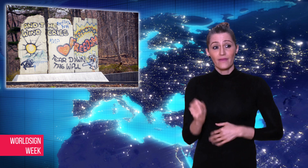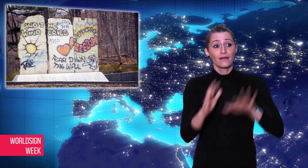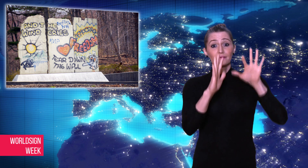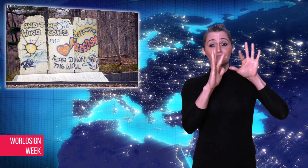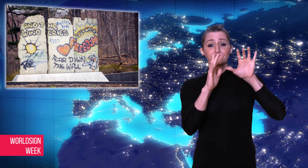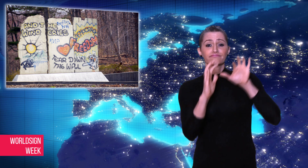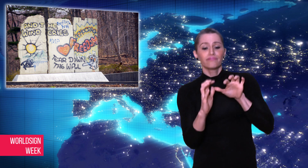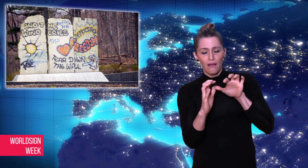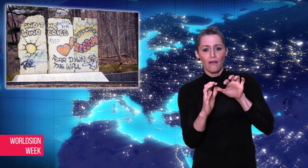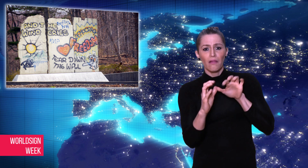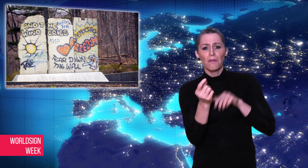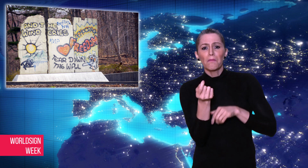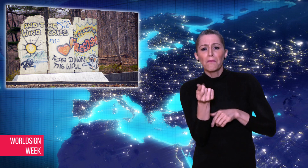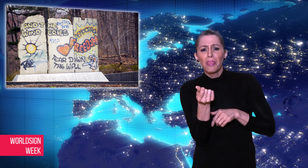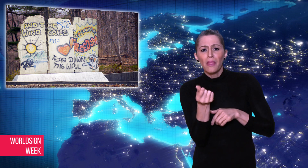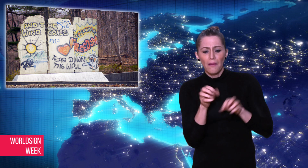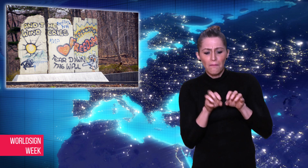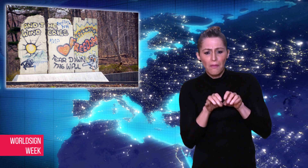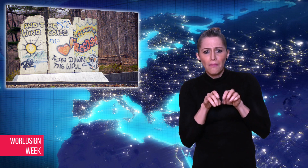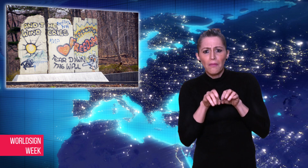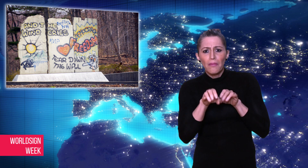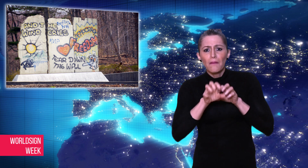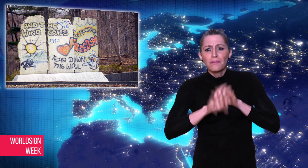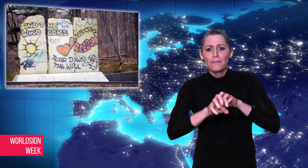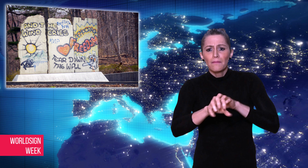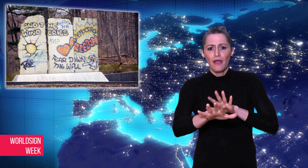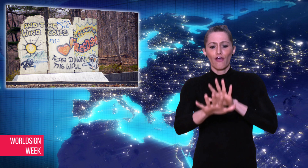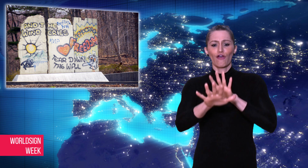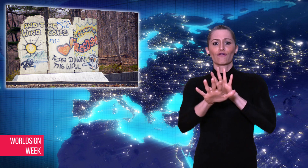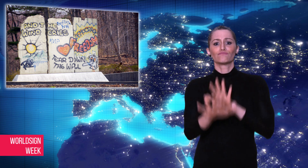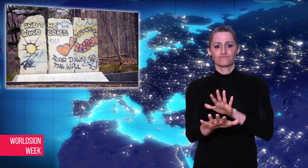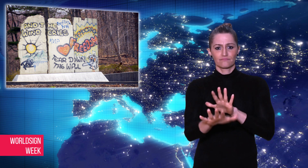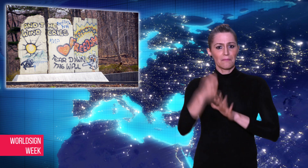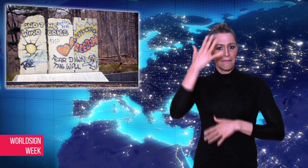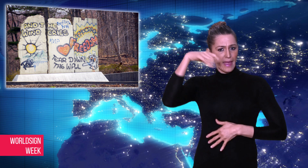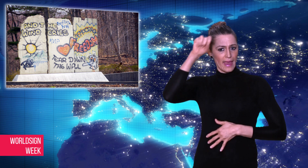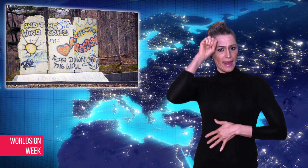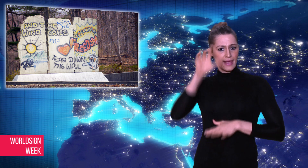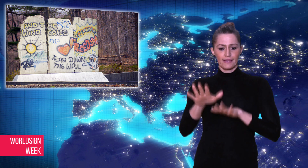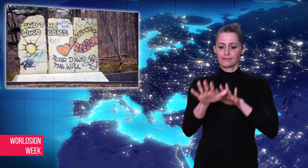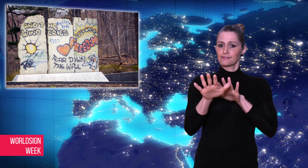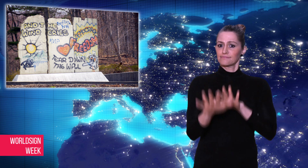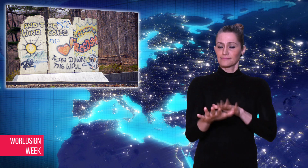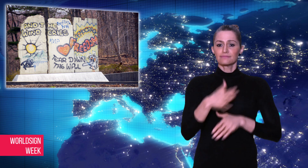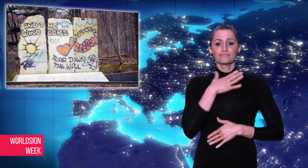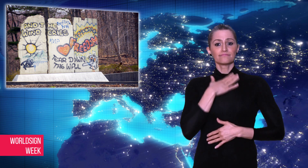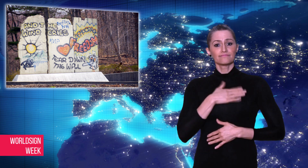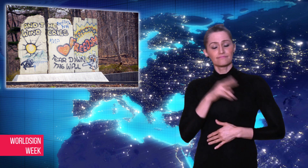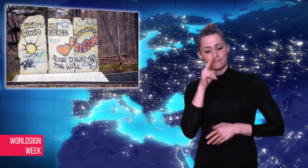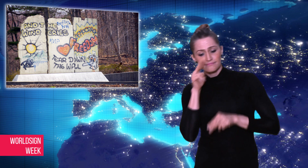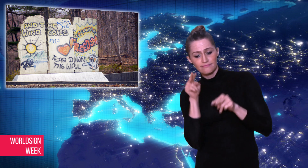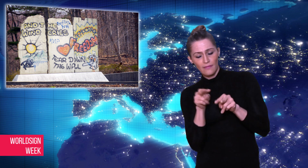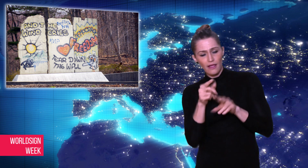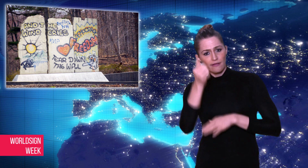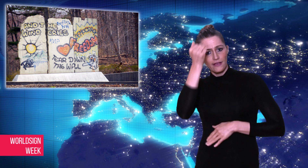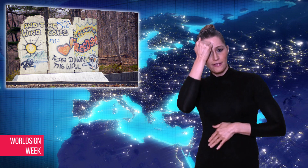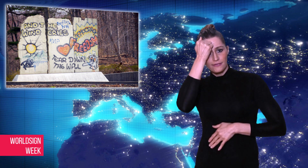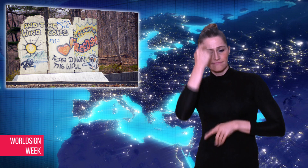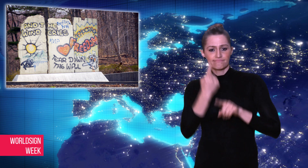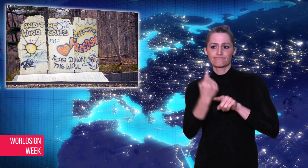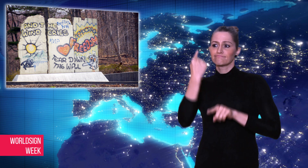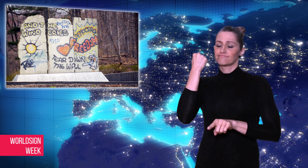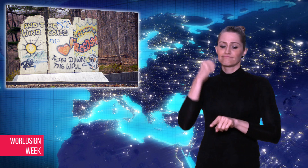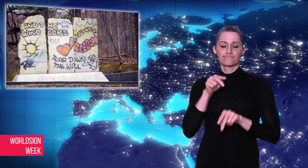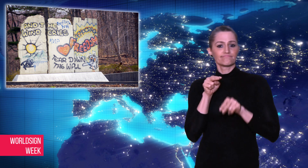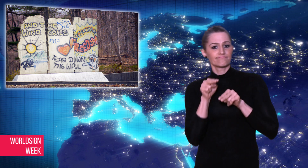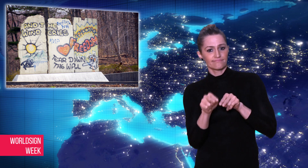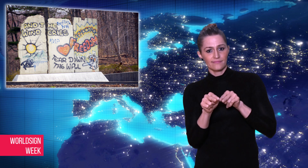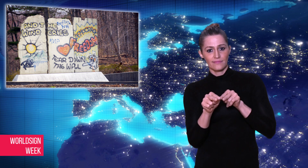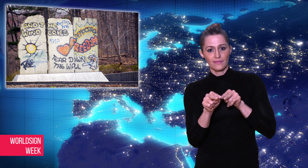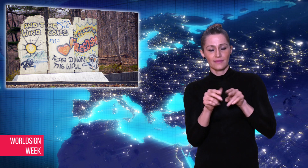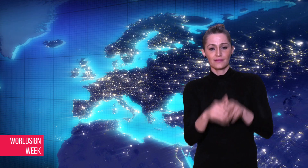it stands today in Berlin as a monument.